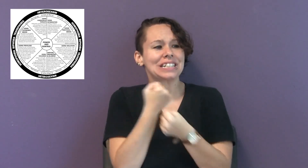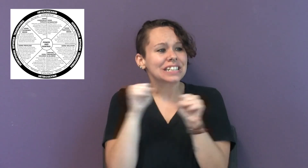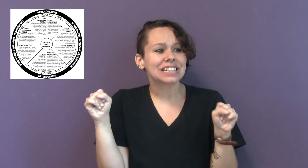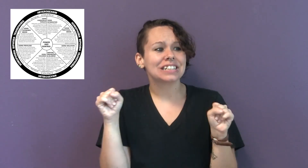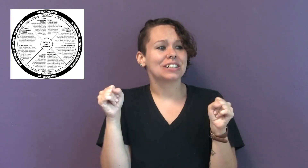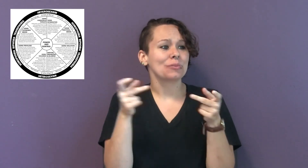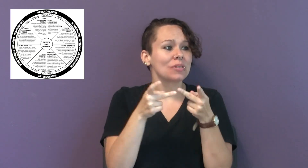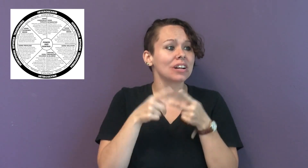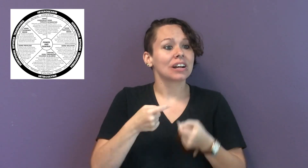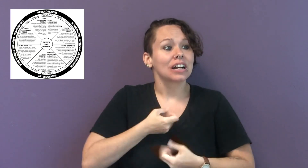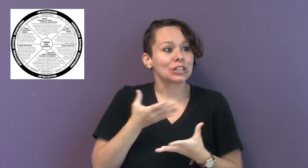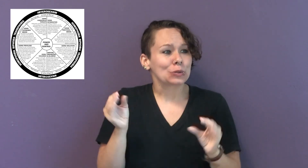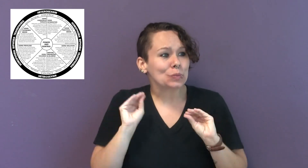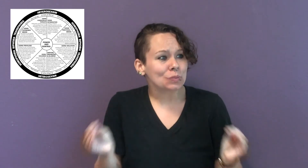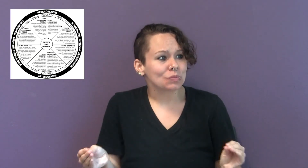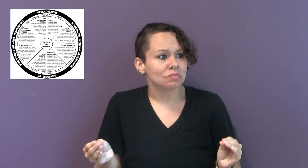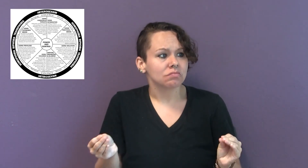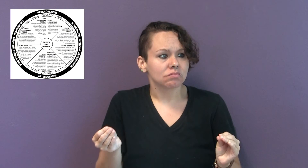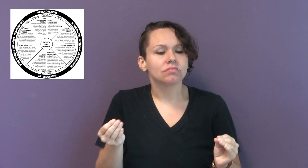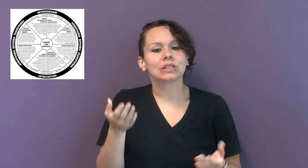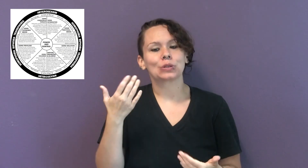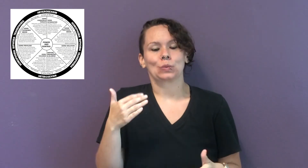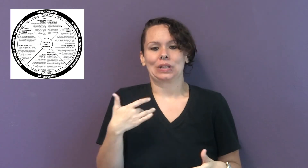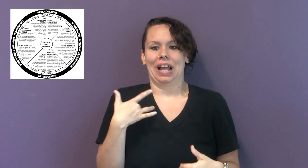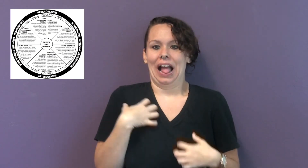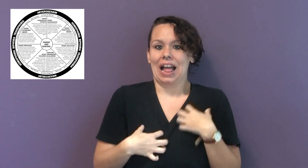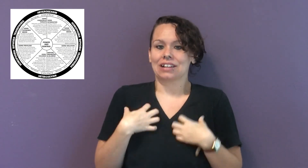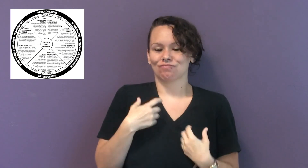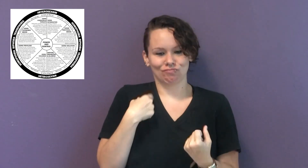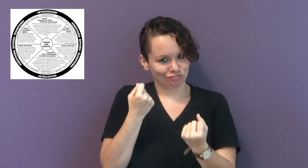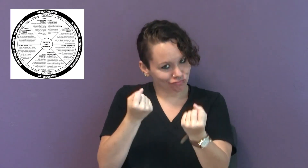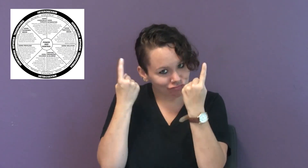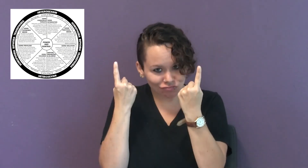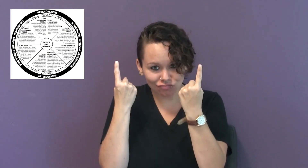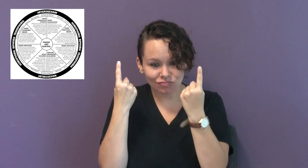This may make many LGBTQIA feel like there is no safe place to talk about it. I completely understand.